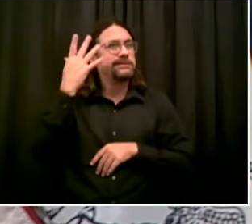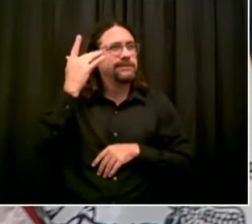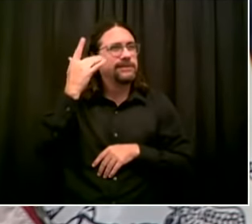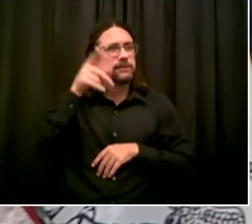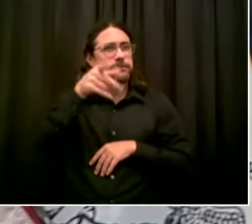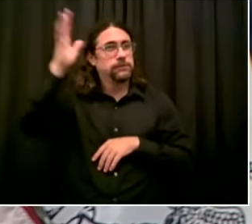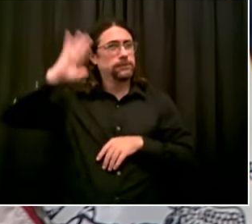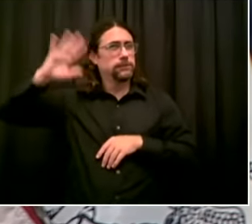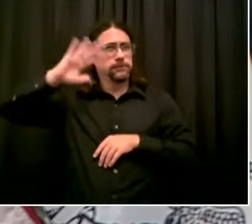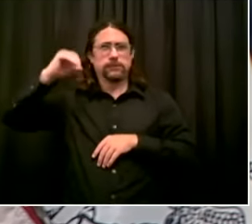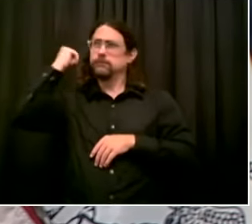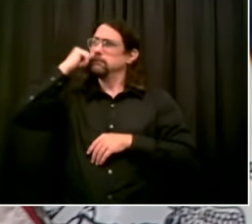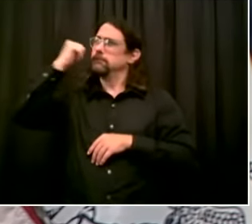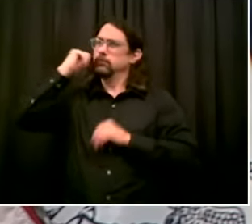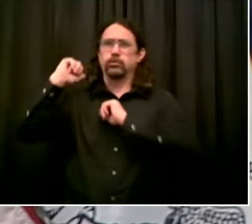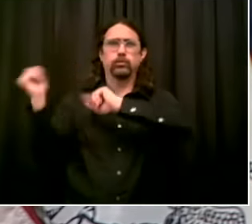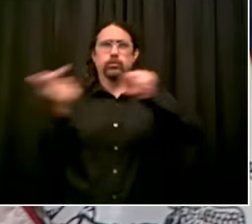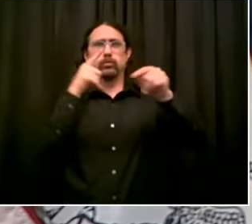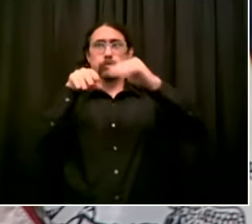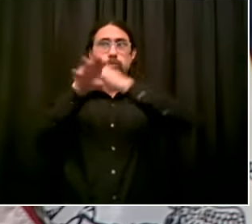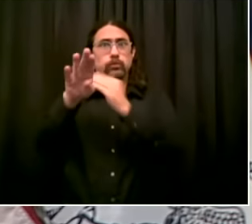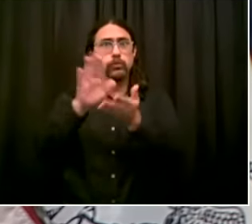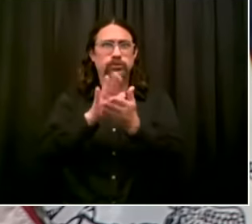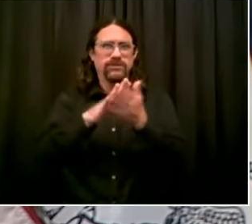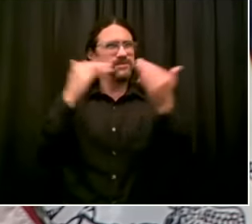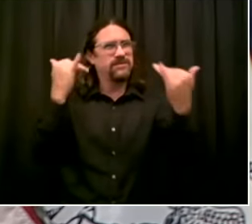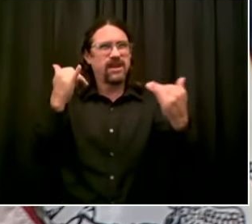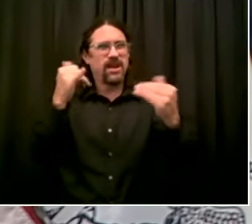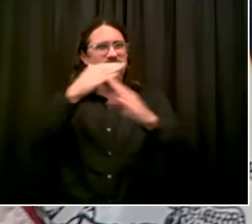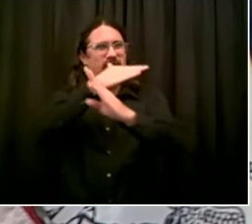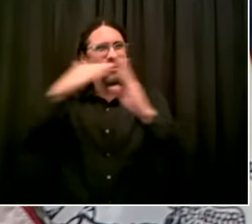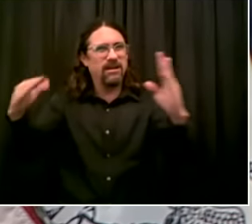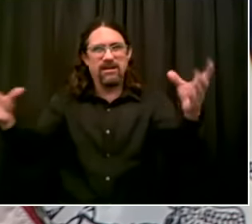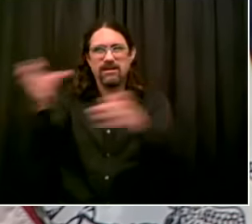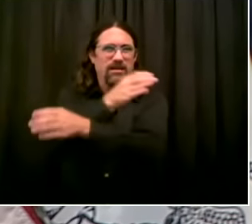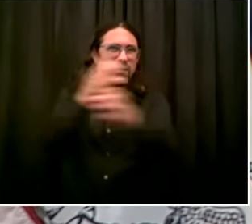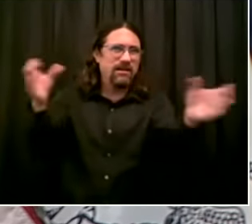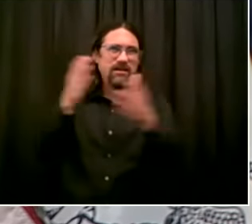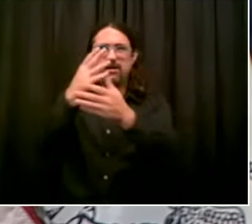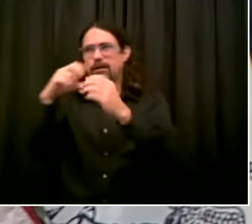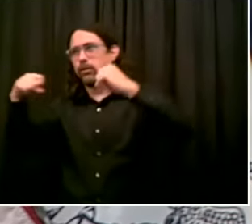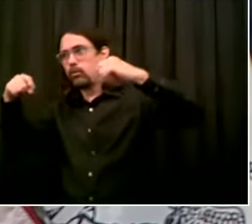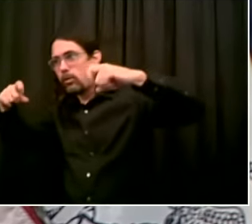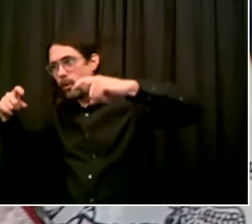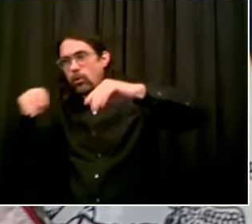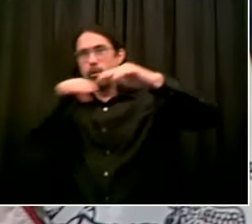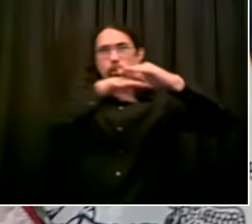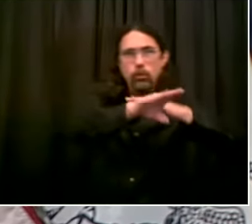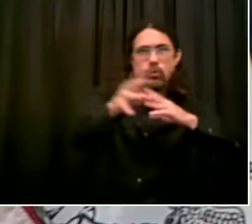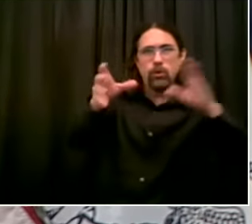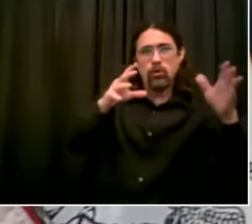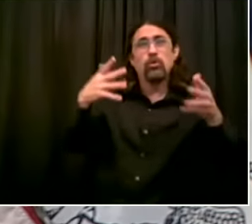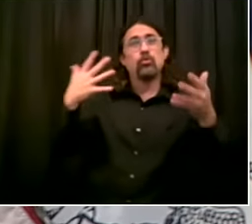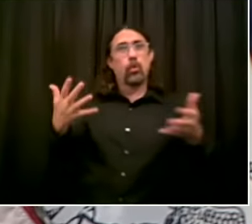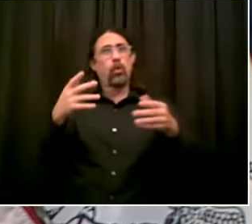I WANT TO SET